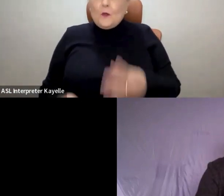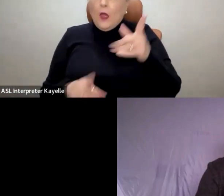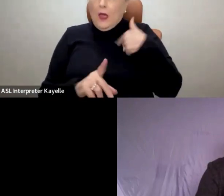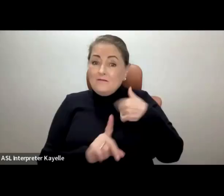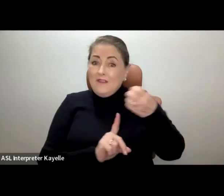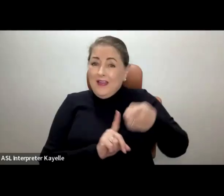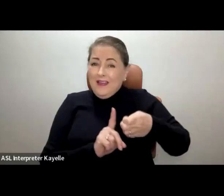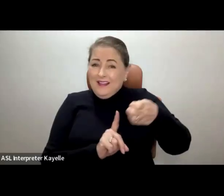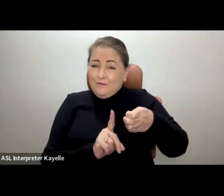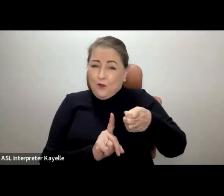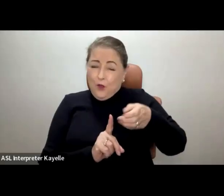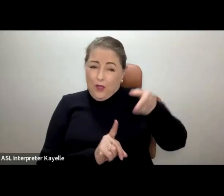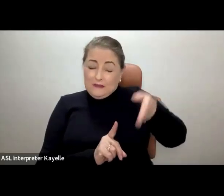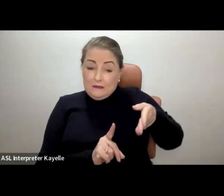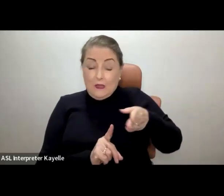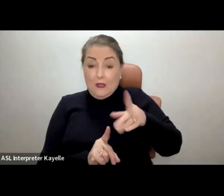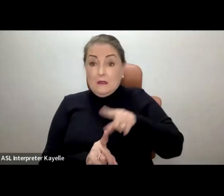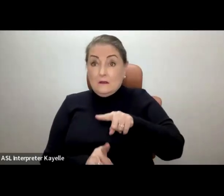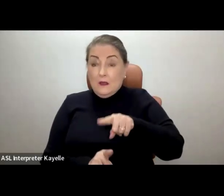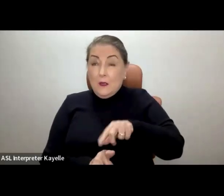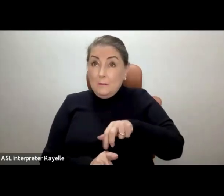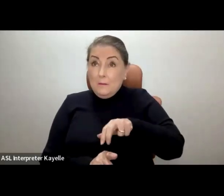walks down the main stairs and these through this big stairway.